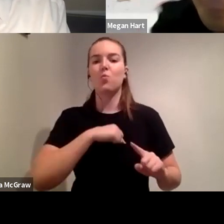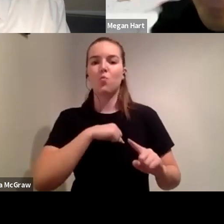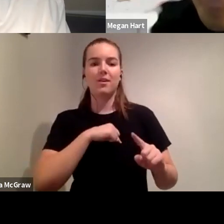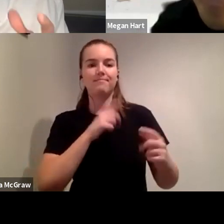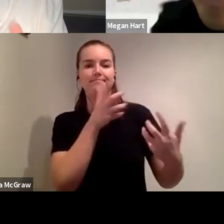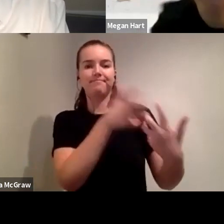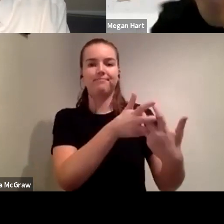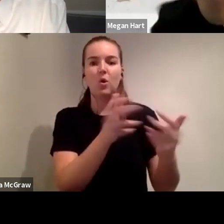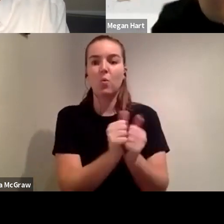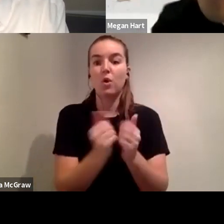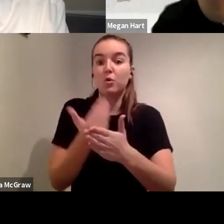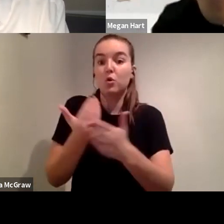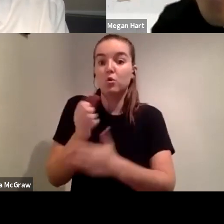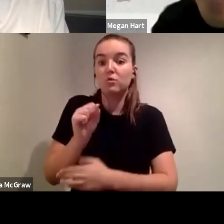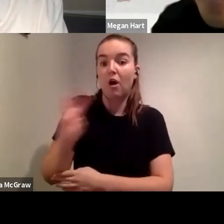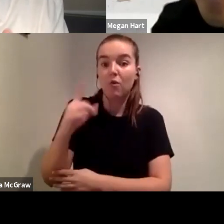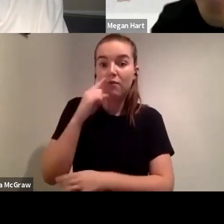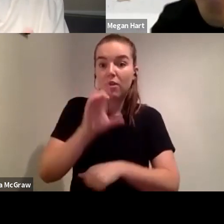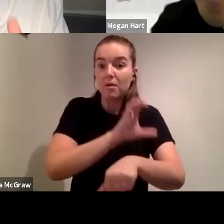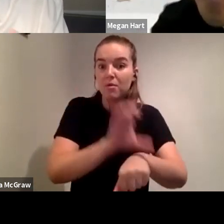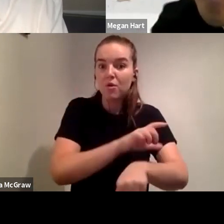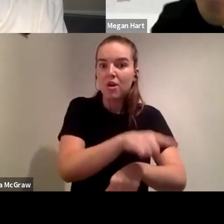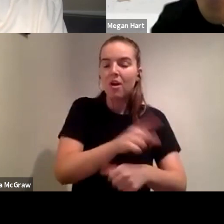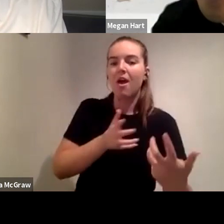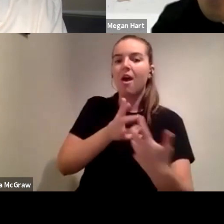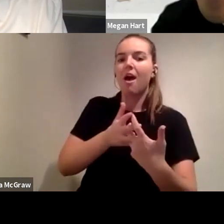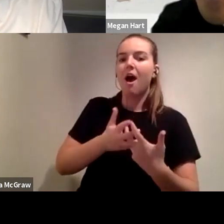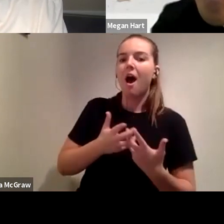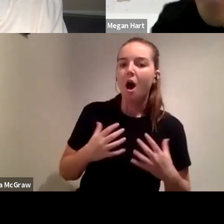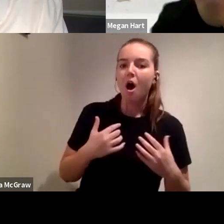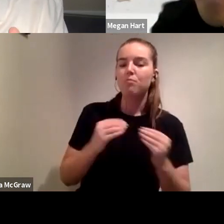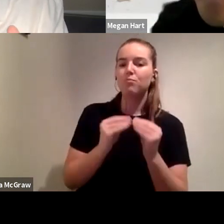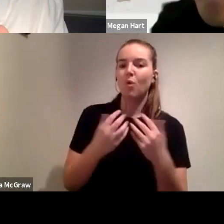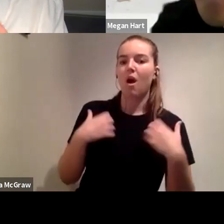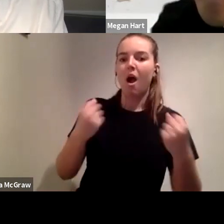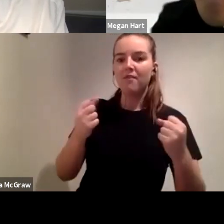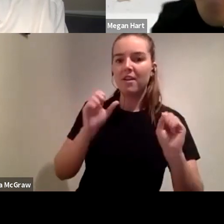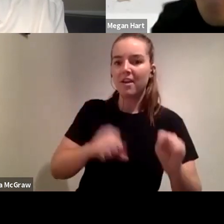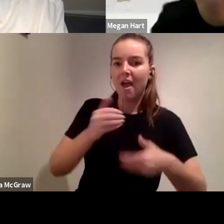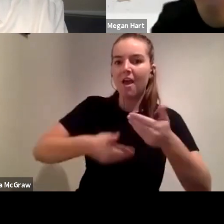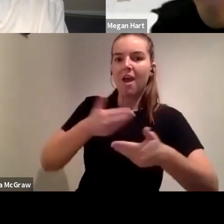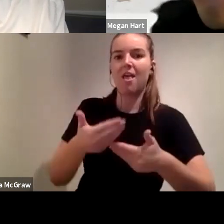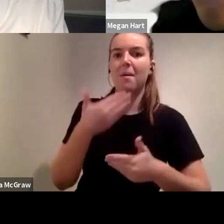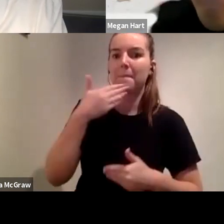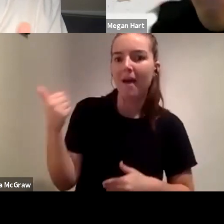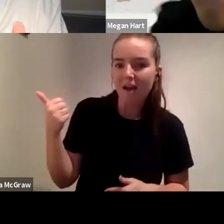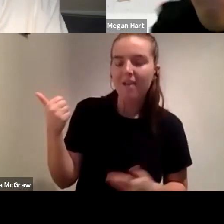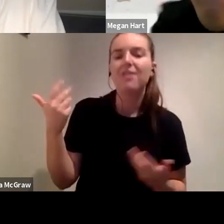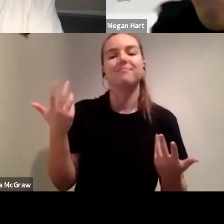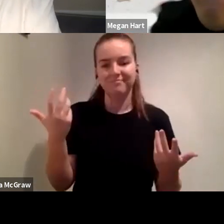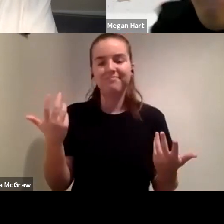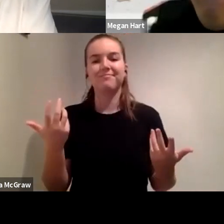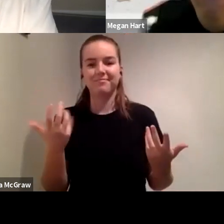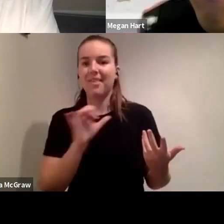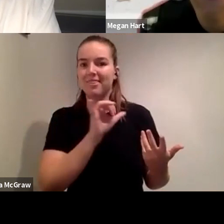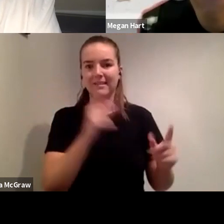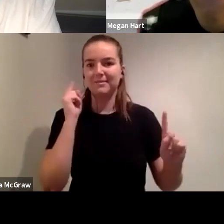We found out because of her disability, we got her Dragon dictation software.